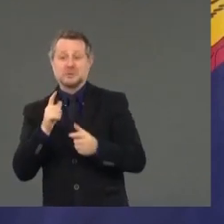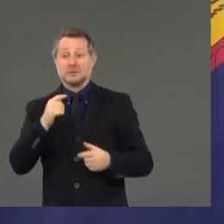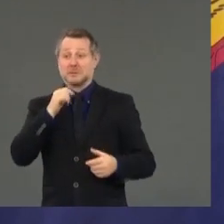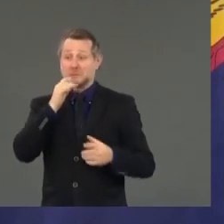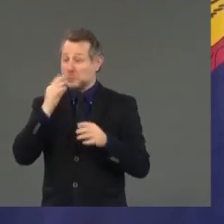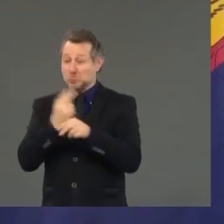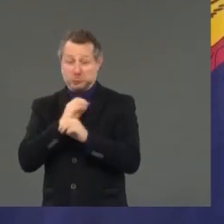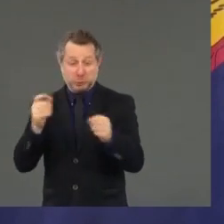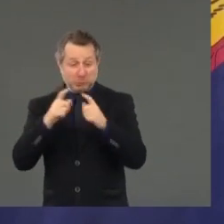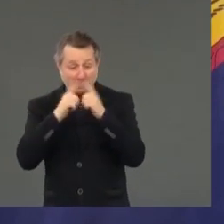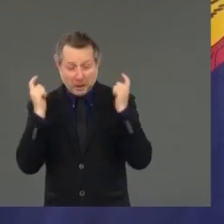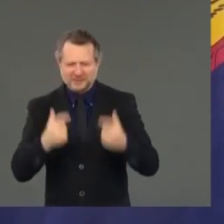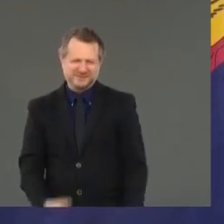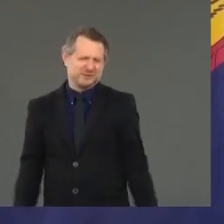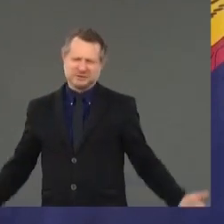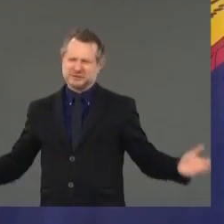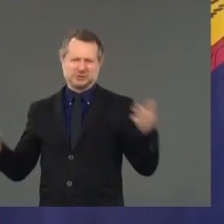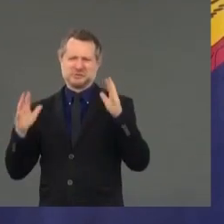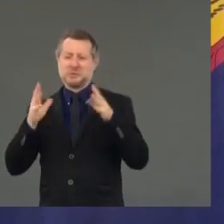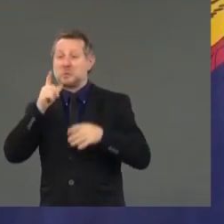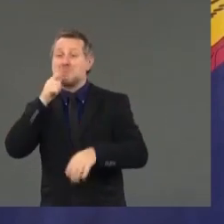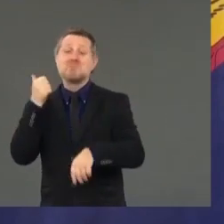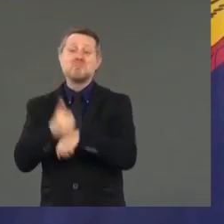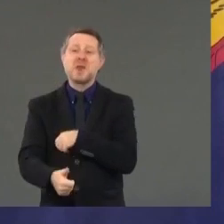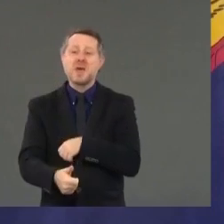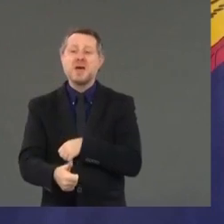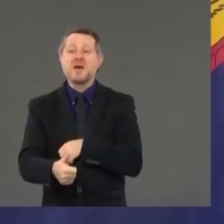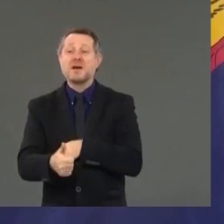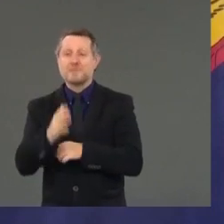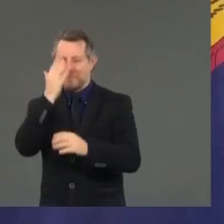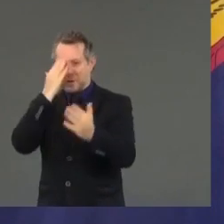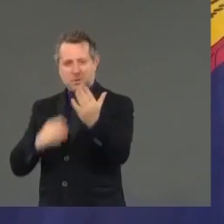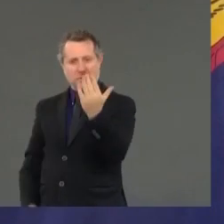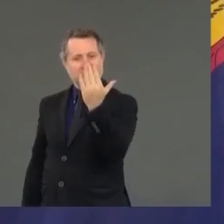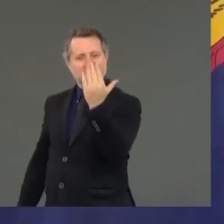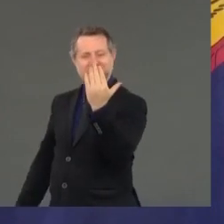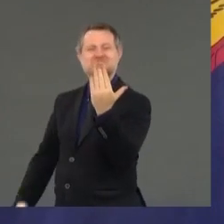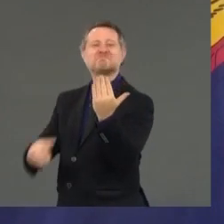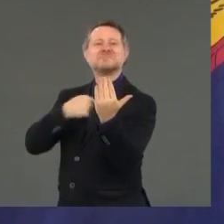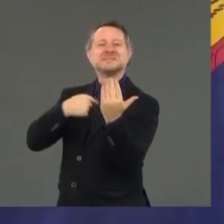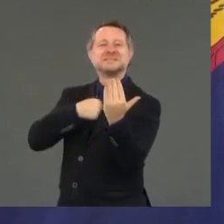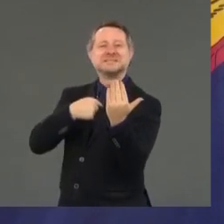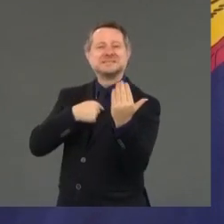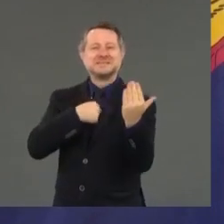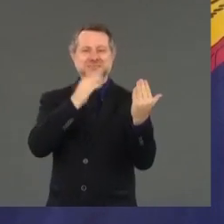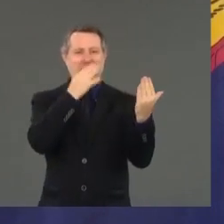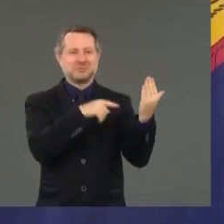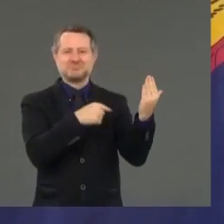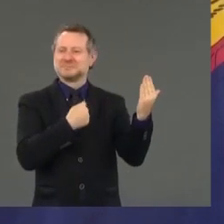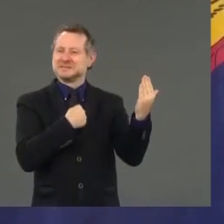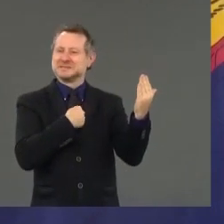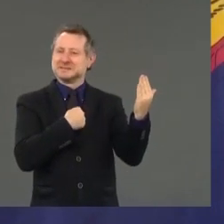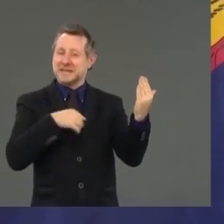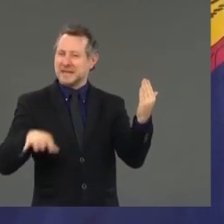GATHERINGS AT PARKS OR BARS AND NOBODY IS WEARING A MASK, YOU KNOW, WE HAVE NOBODY TO BLAME BUT THE PERSON IN THE MIRROR.